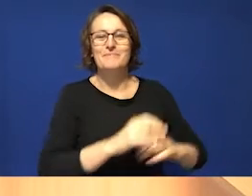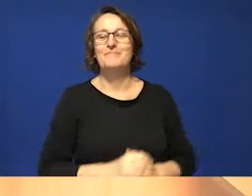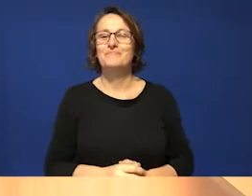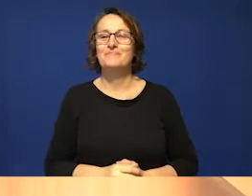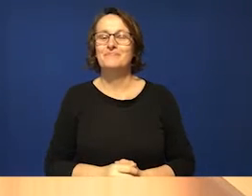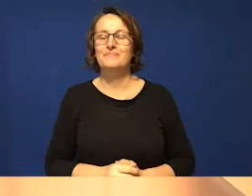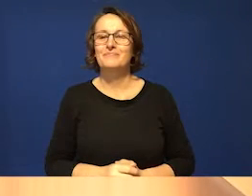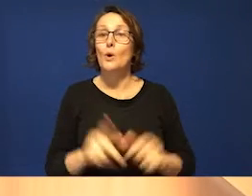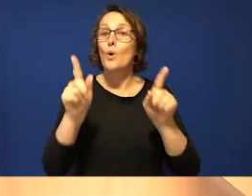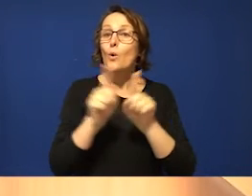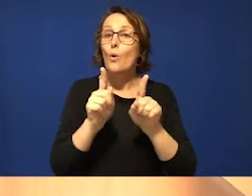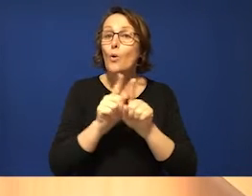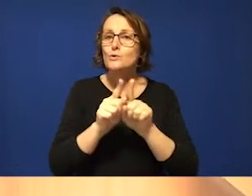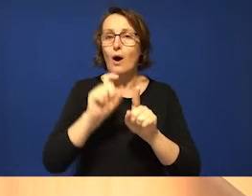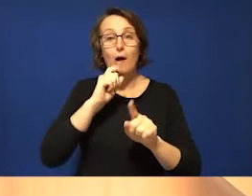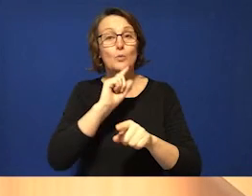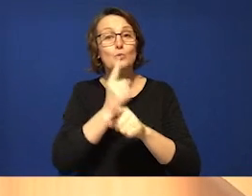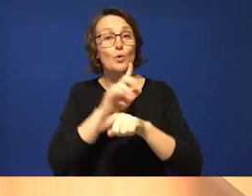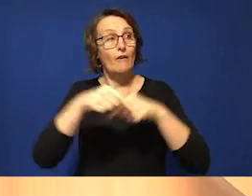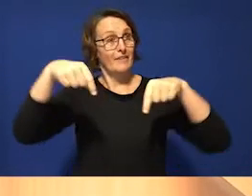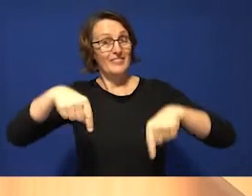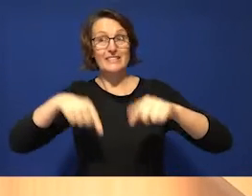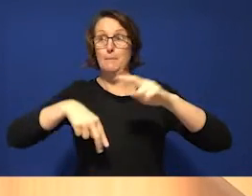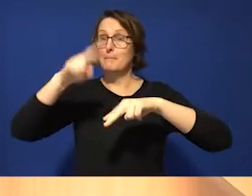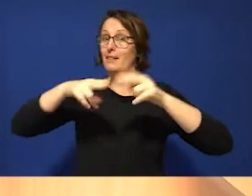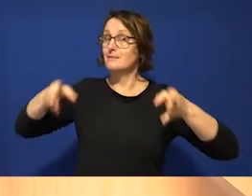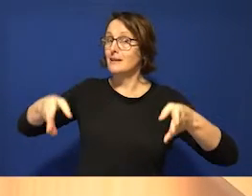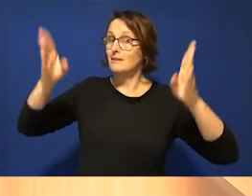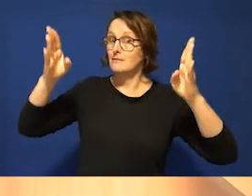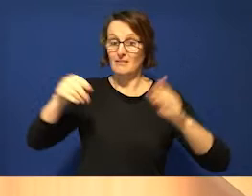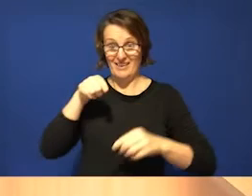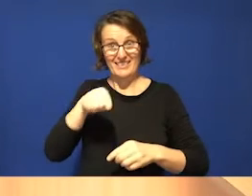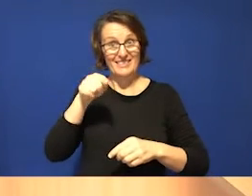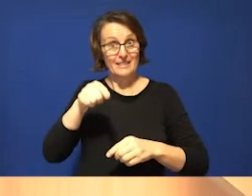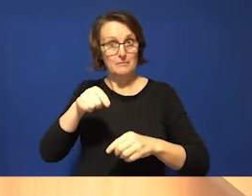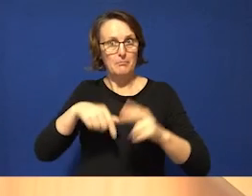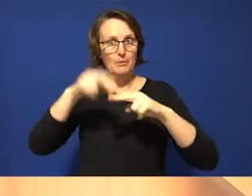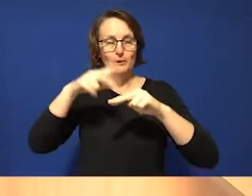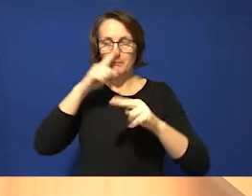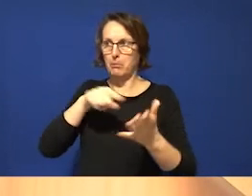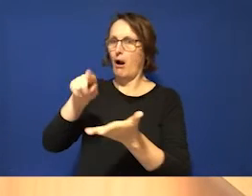Also, I will introduce the building. Because it too has received many accolades.